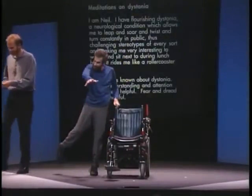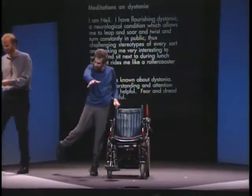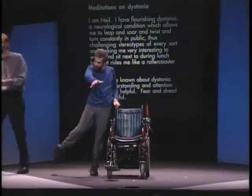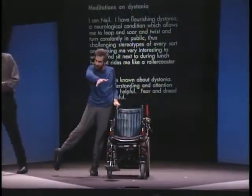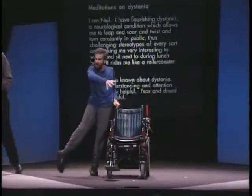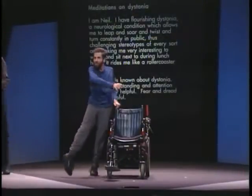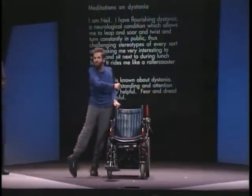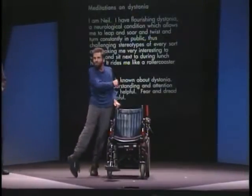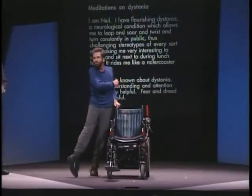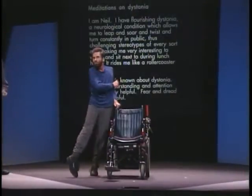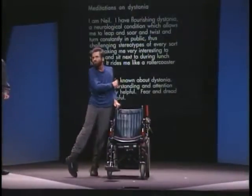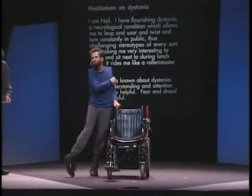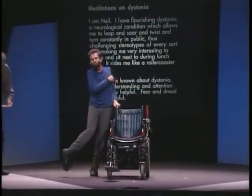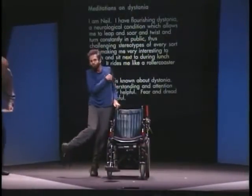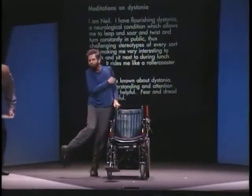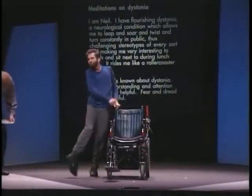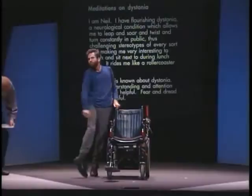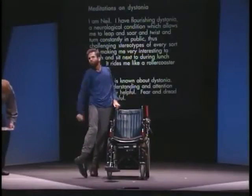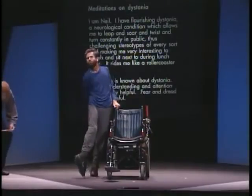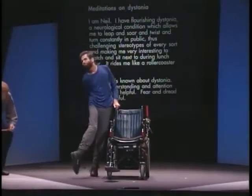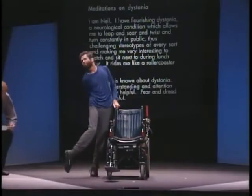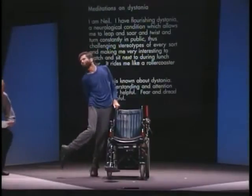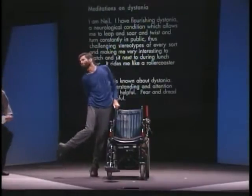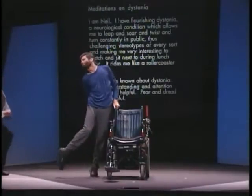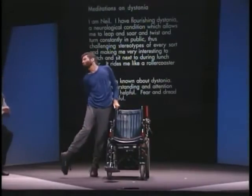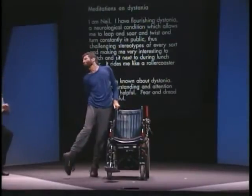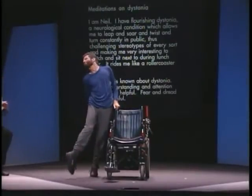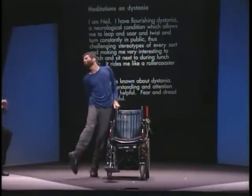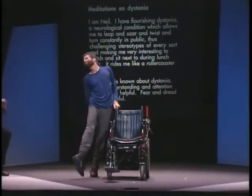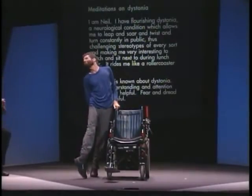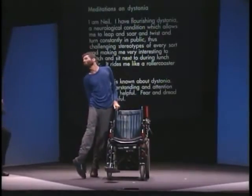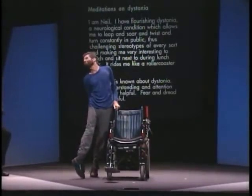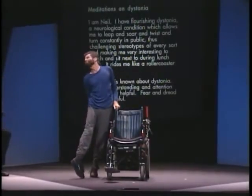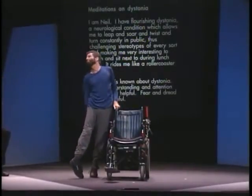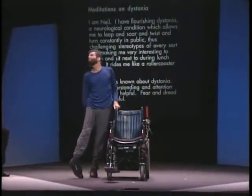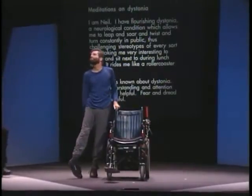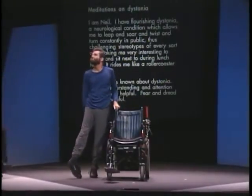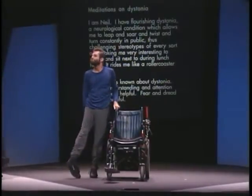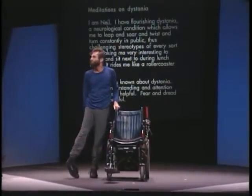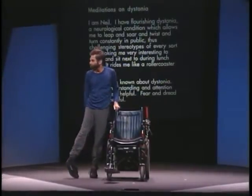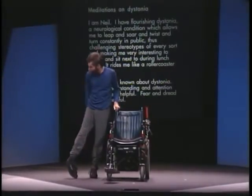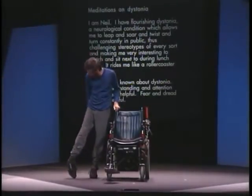flourishing dystonia a neurological condition which allows me to leap and